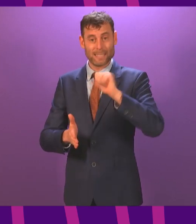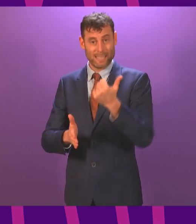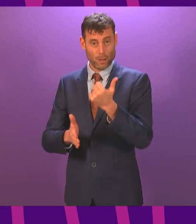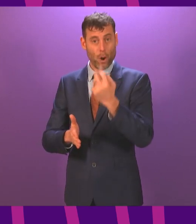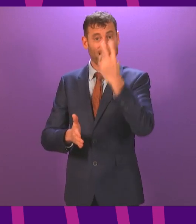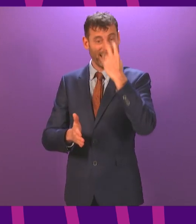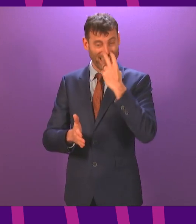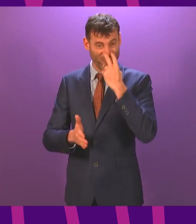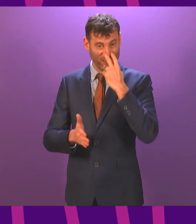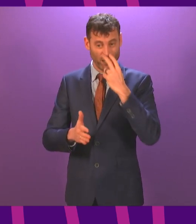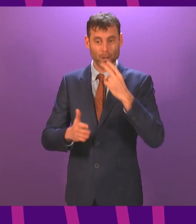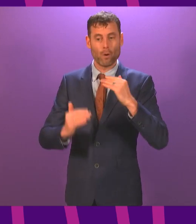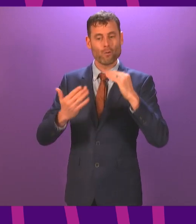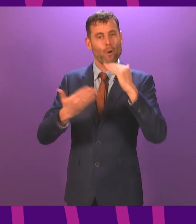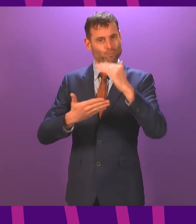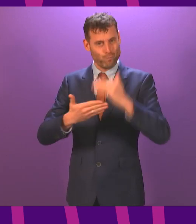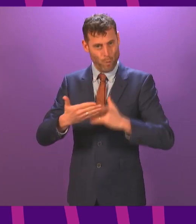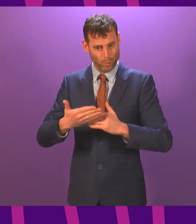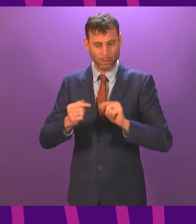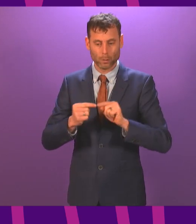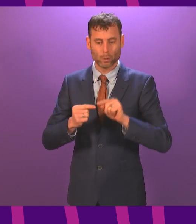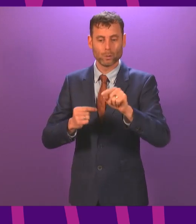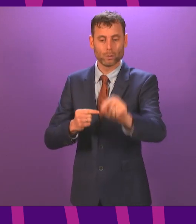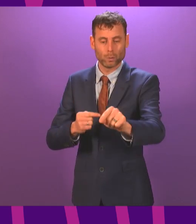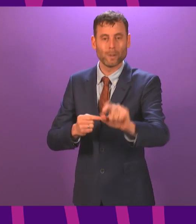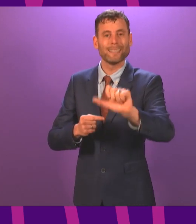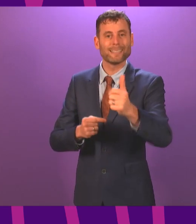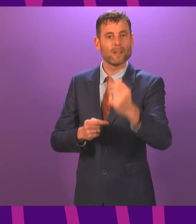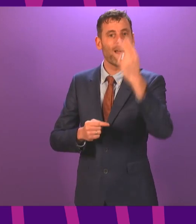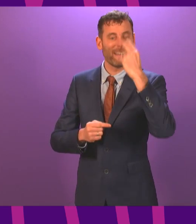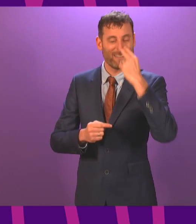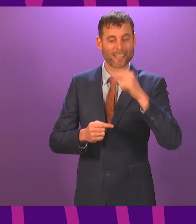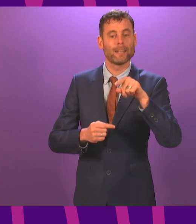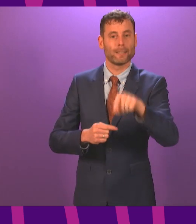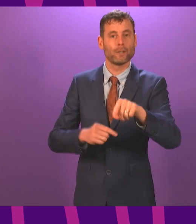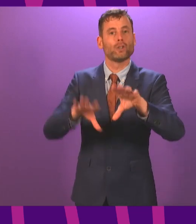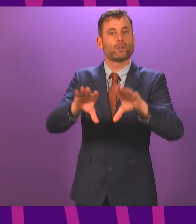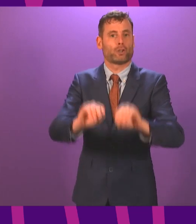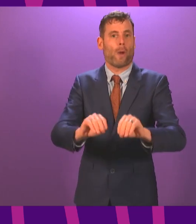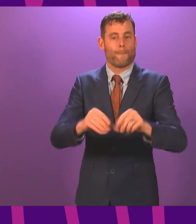Friday 11 December. Although I will always consider anything that I am asked to consider,